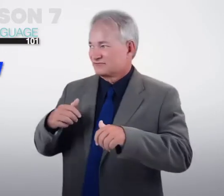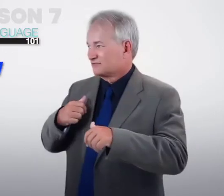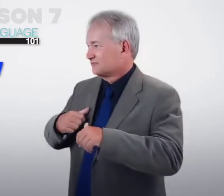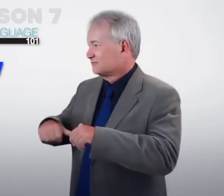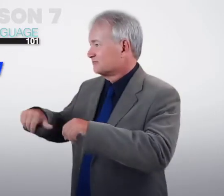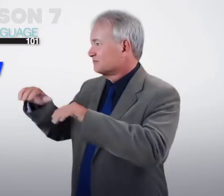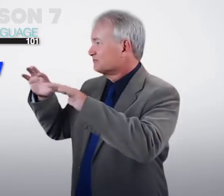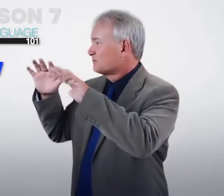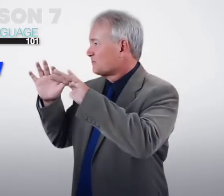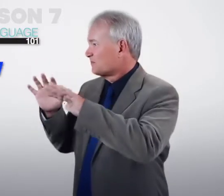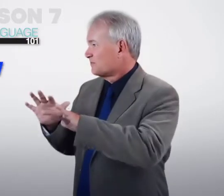Snow.